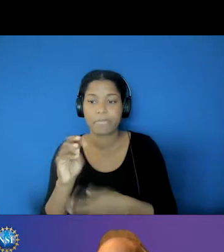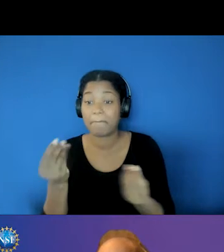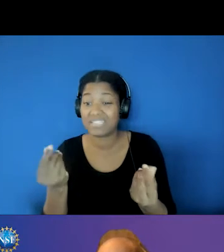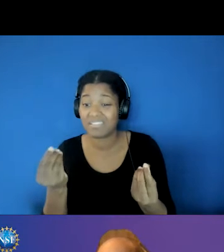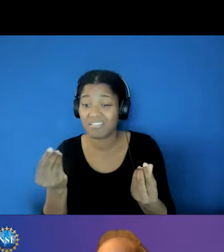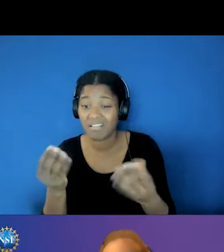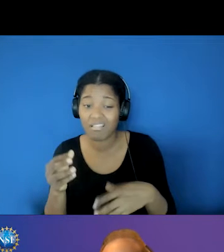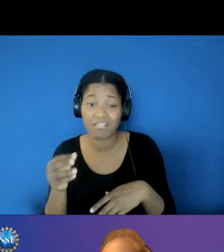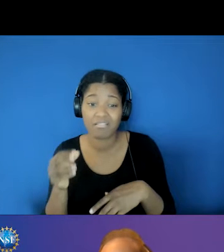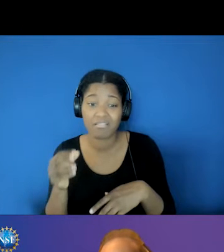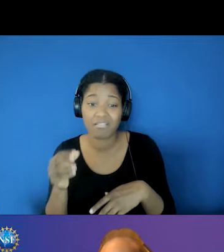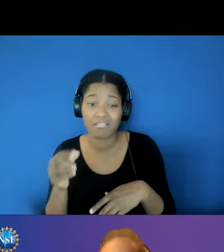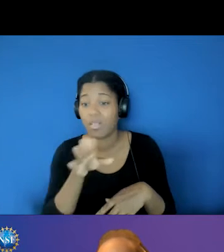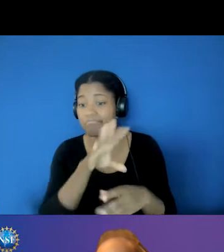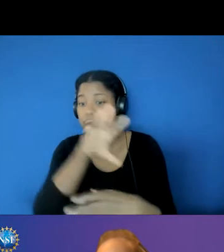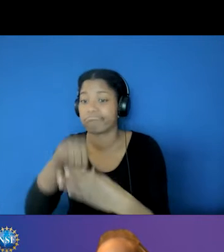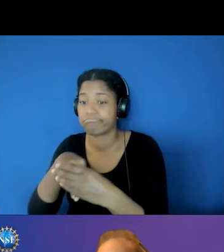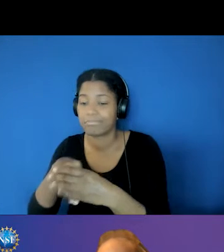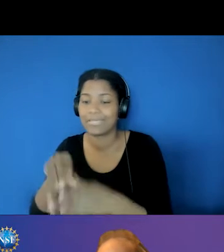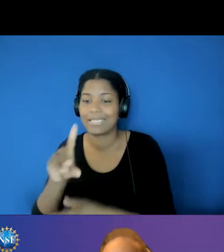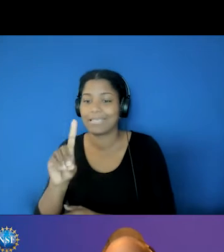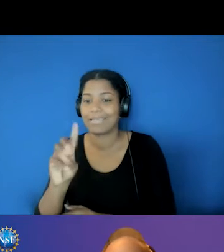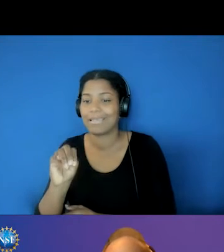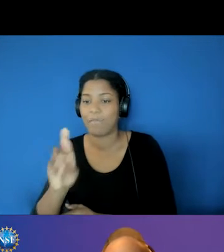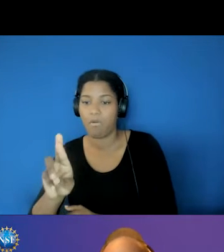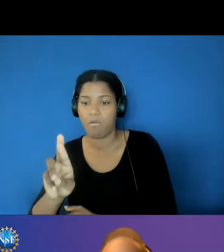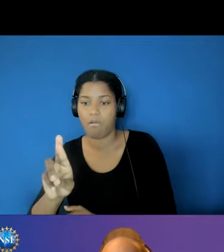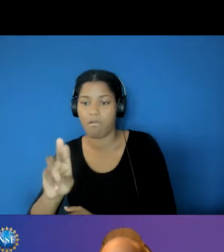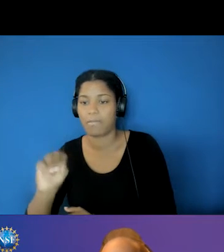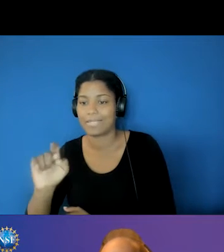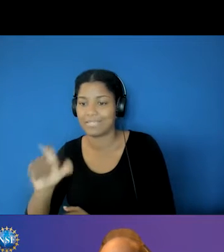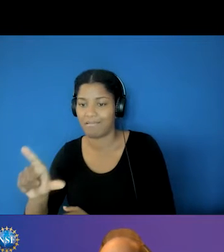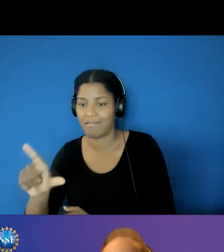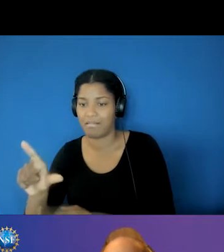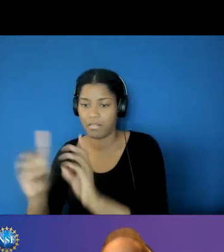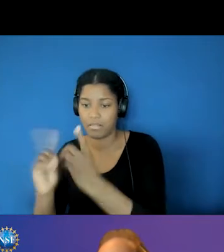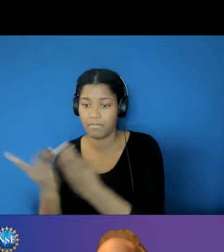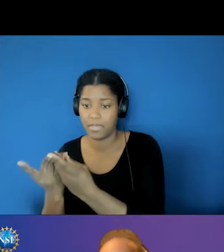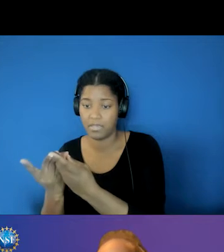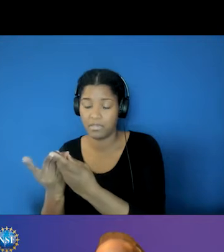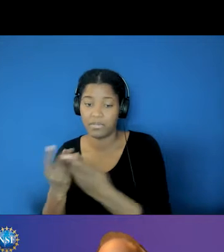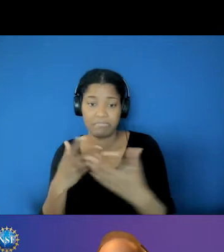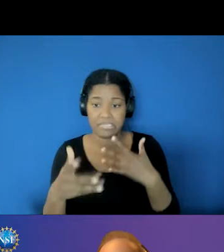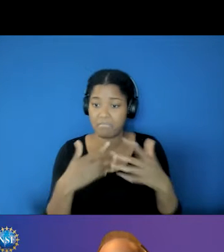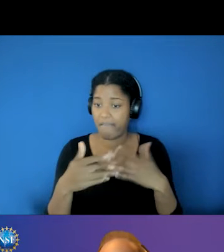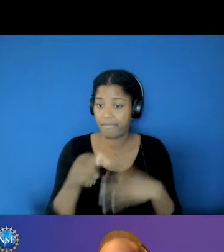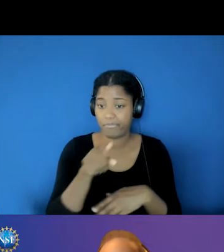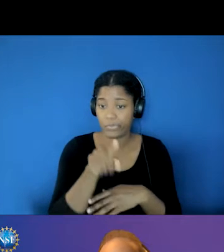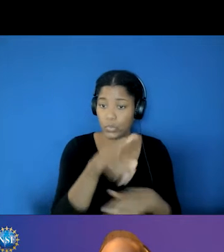up in our DMR Materials Research division, even though you as a PI, may reside in a physics department.